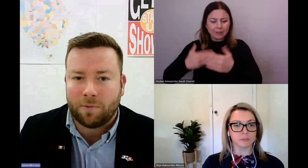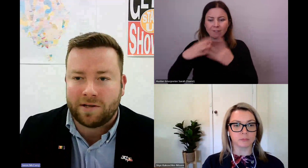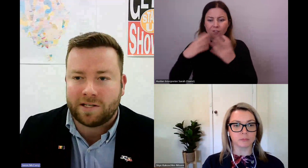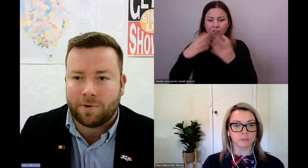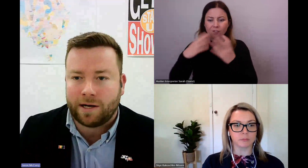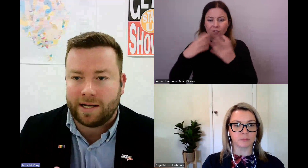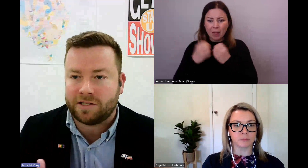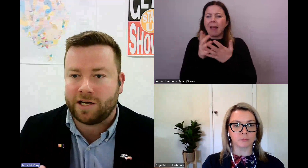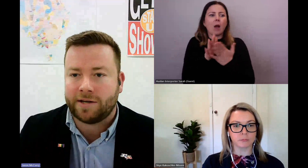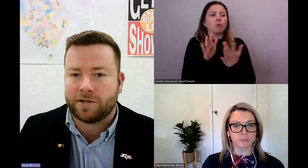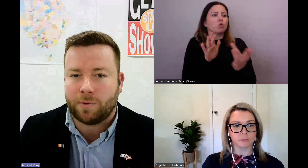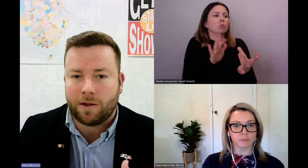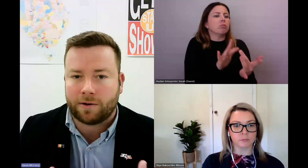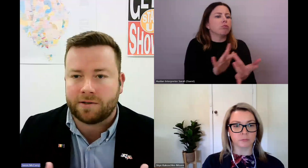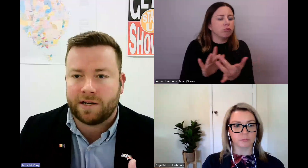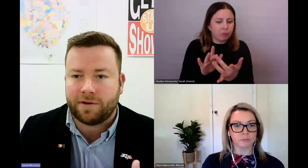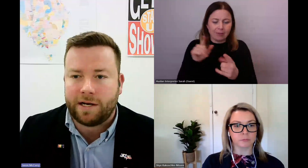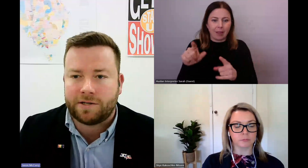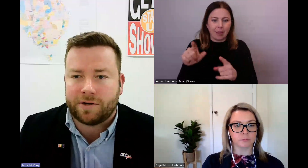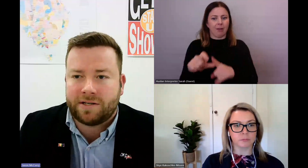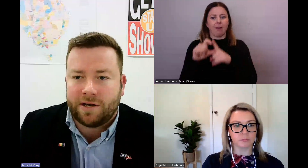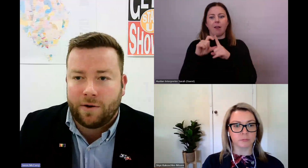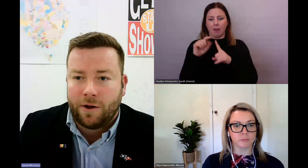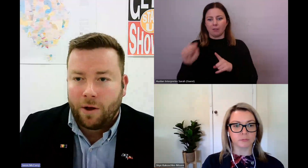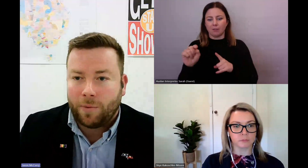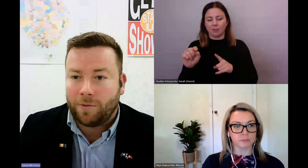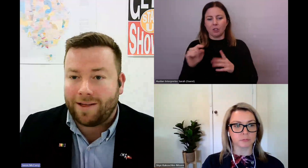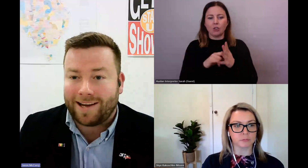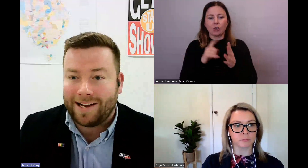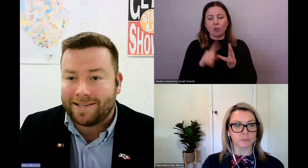people with disability is a challenge as well across different industries so we're really keen